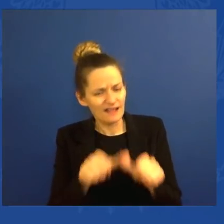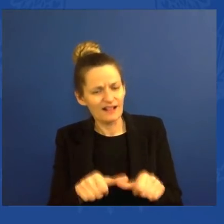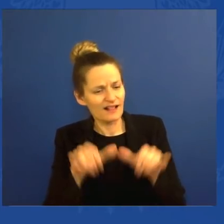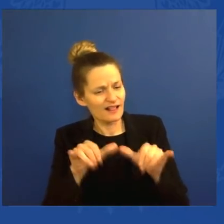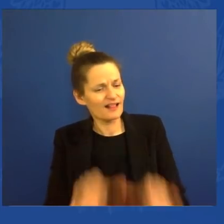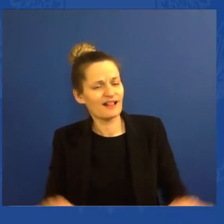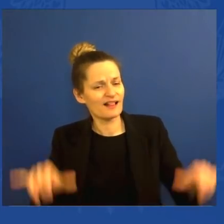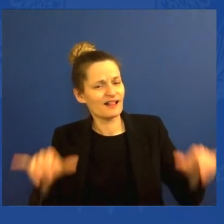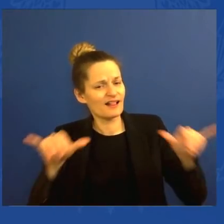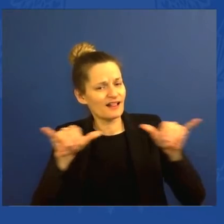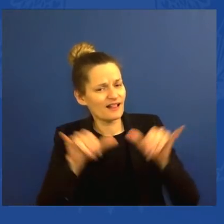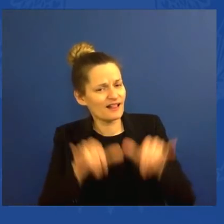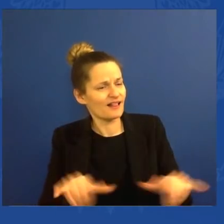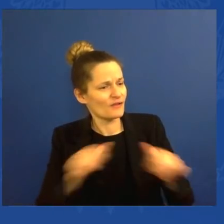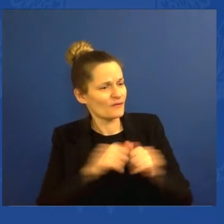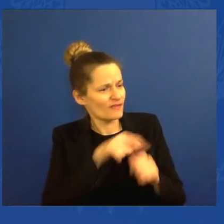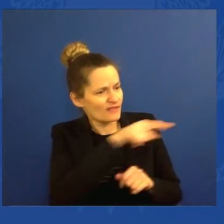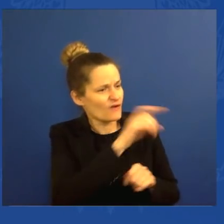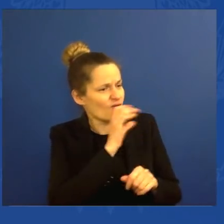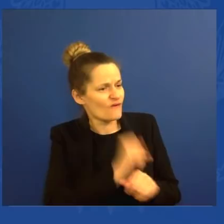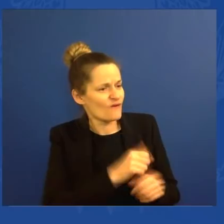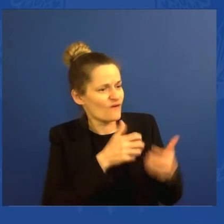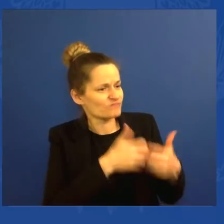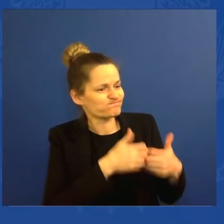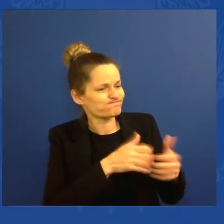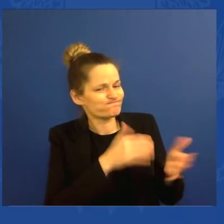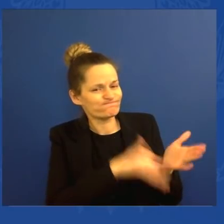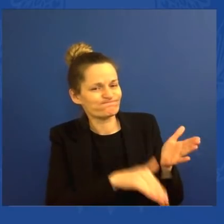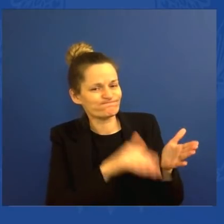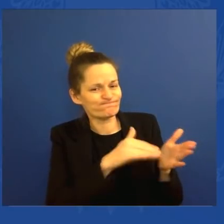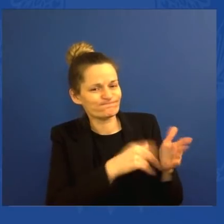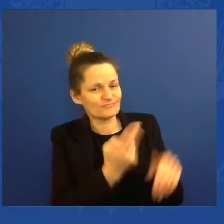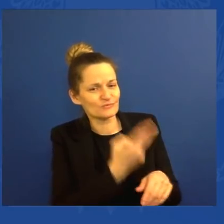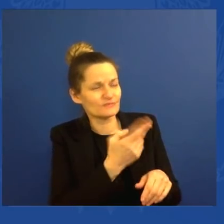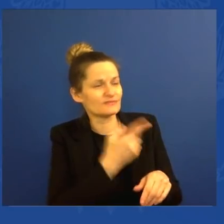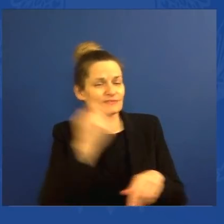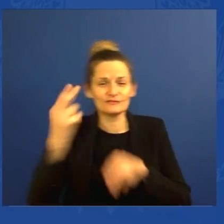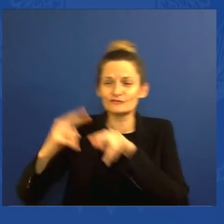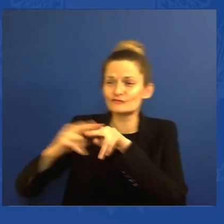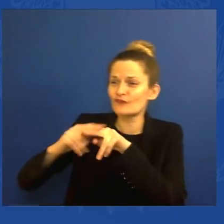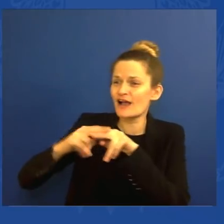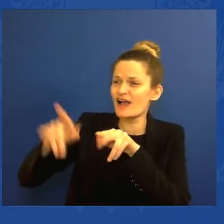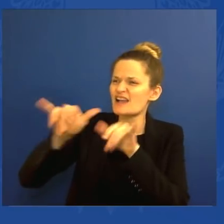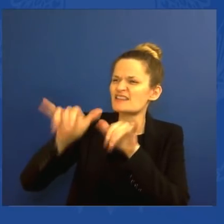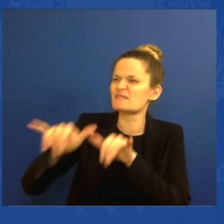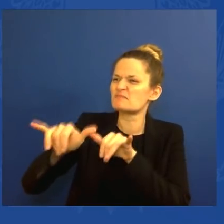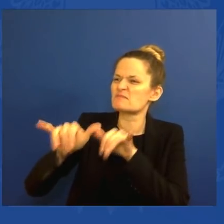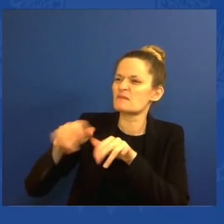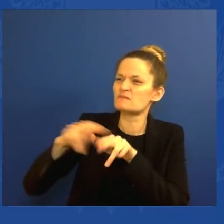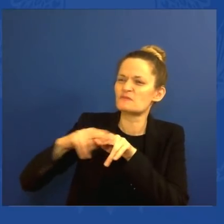You know? And you see what's happening just across the board. And so -- and I think